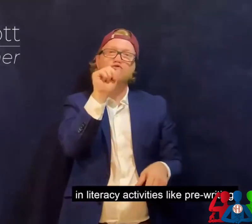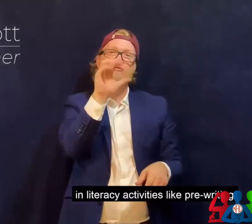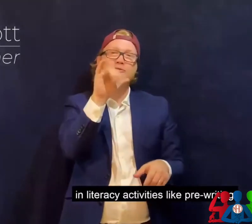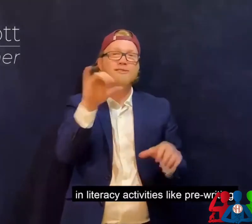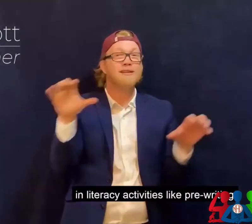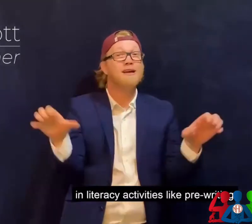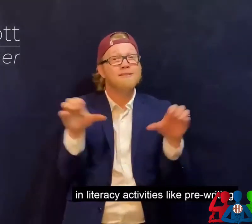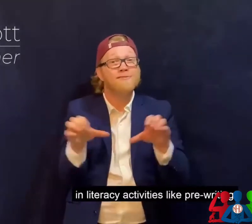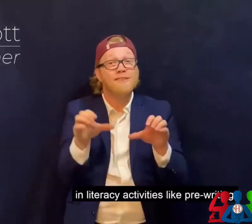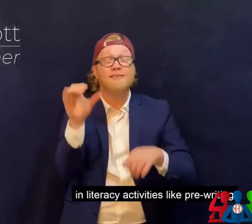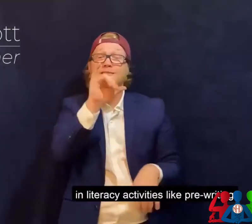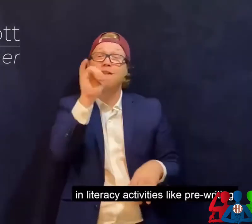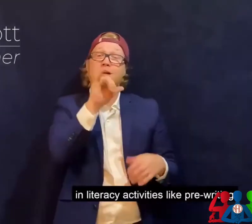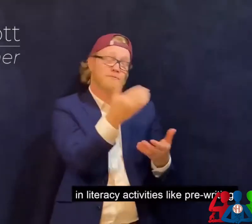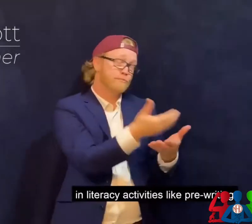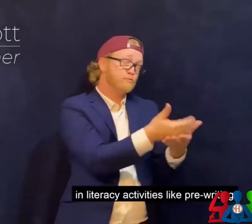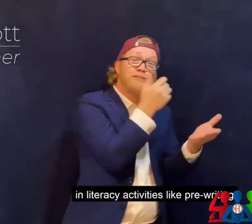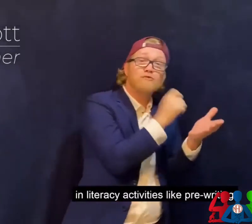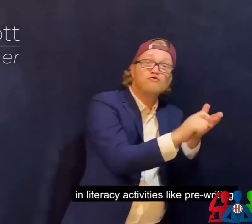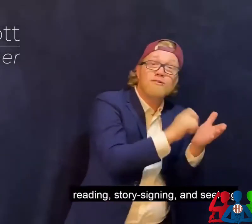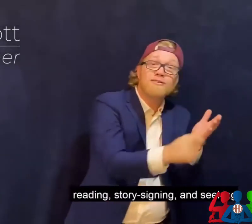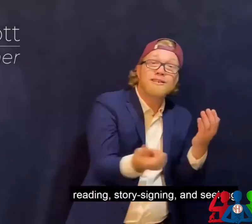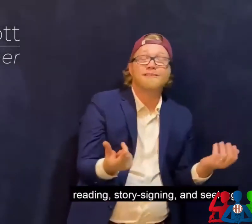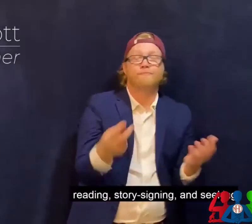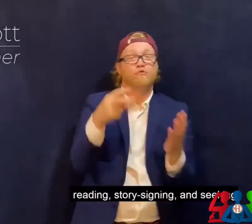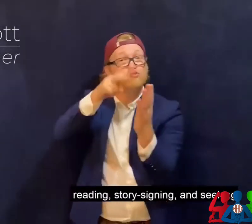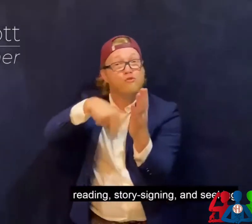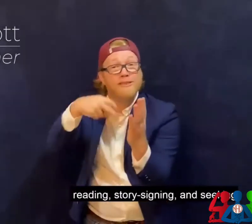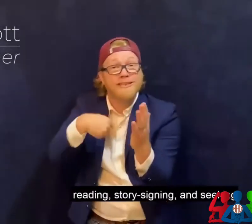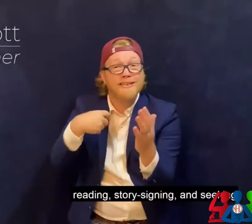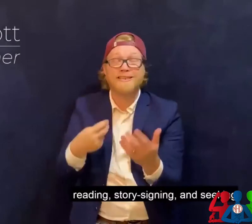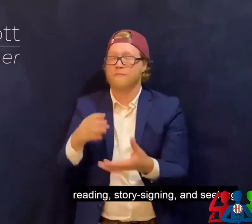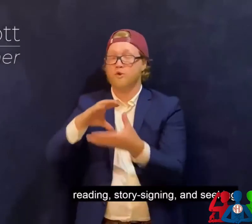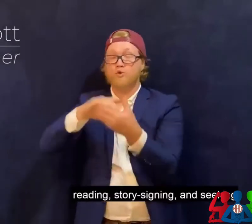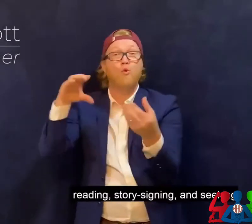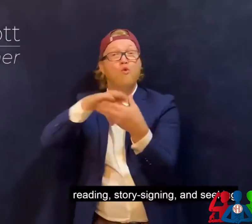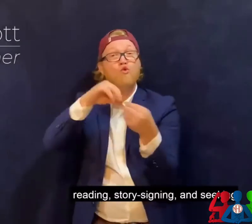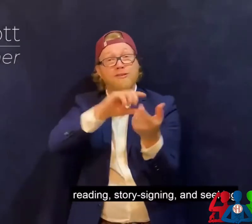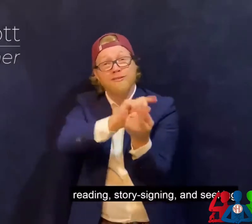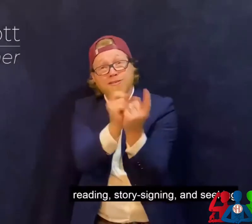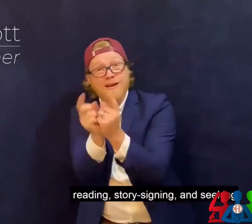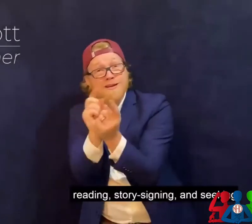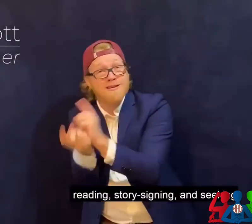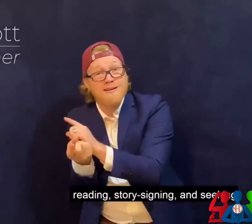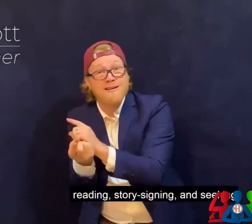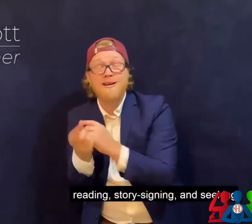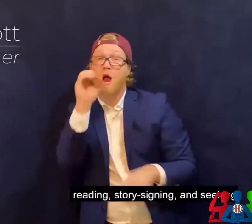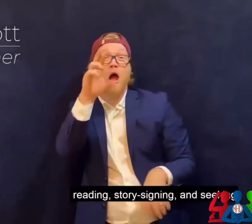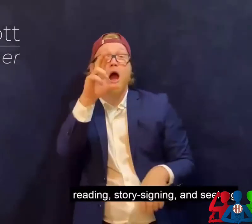in activities such as literacy activity, prewriting, reading, story signing,